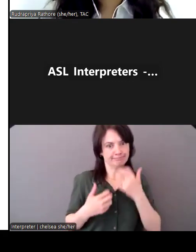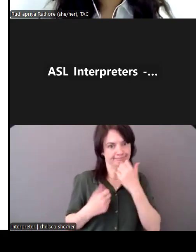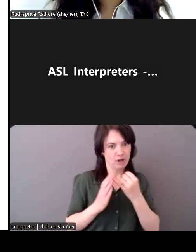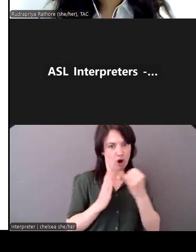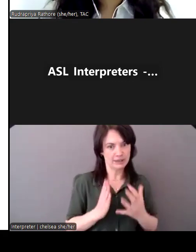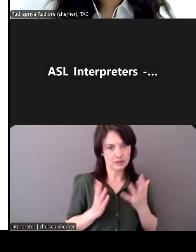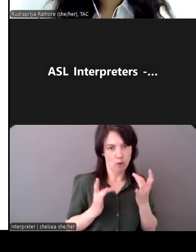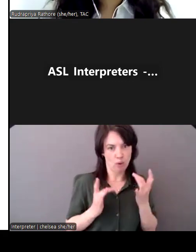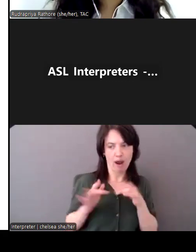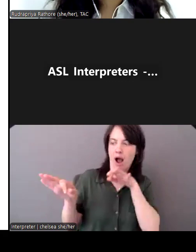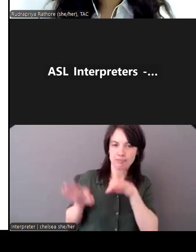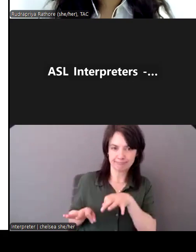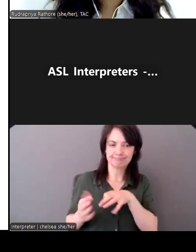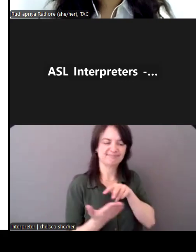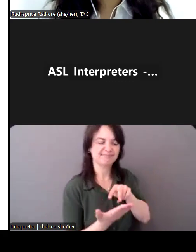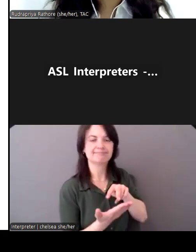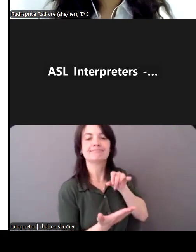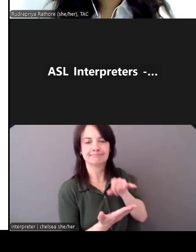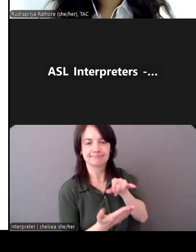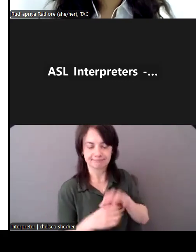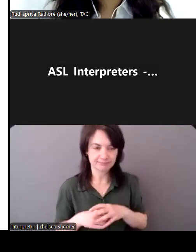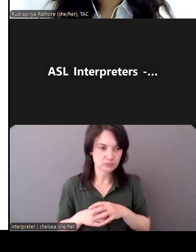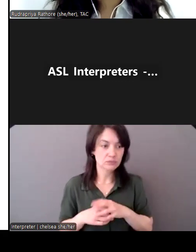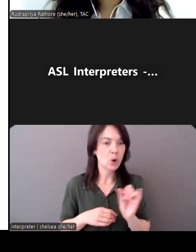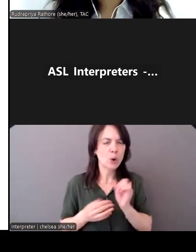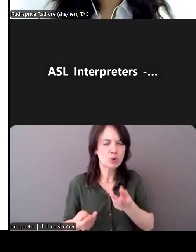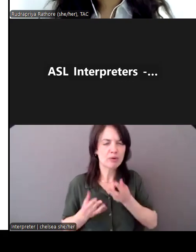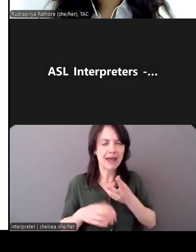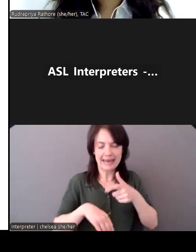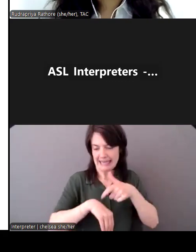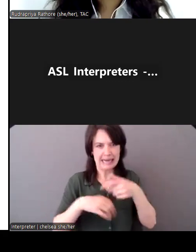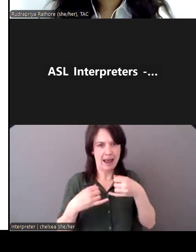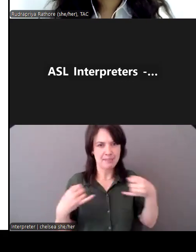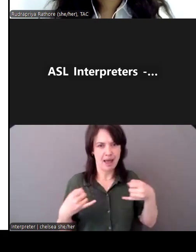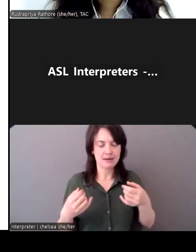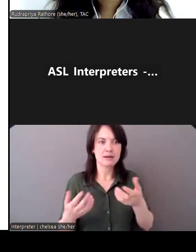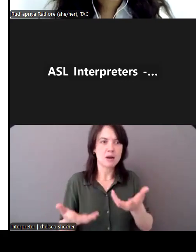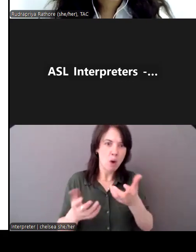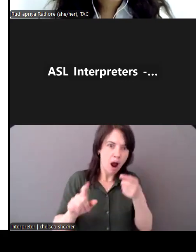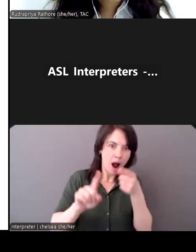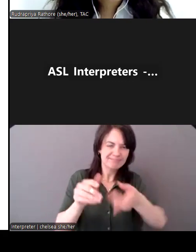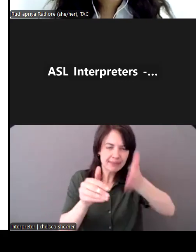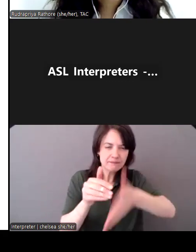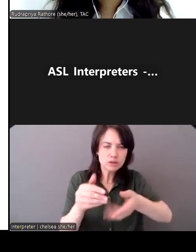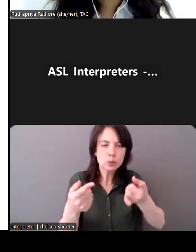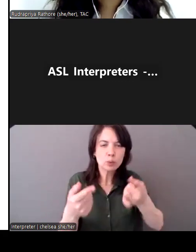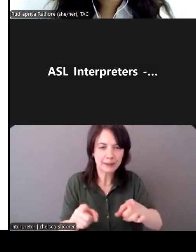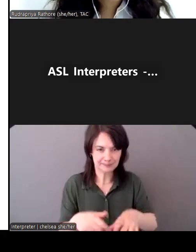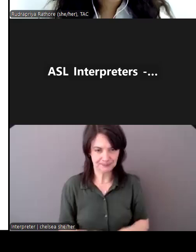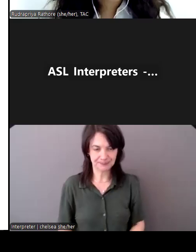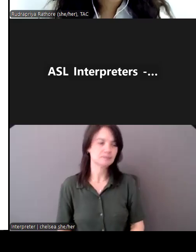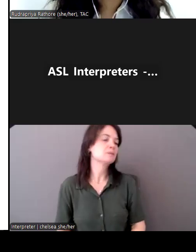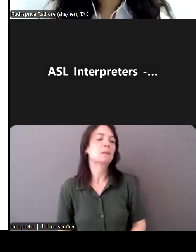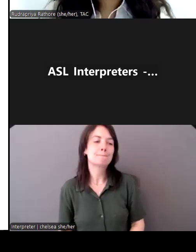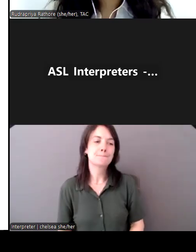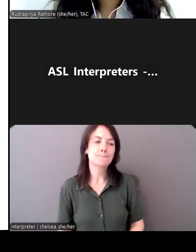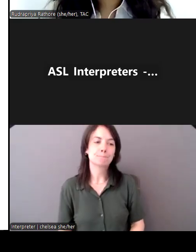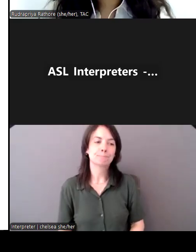um you know the timeline for when you're trying to complete the work by try to answer the five W's in